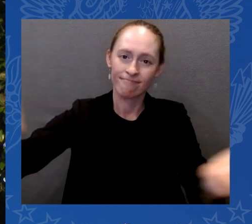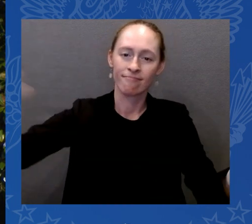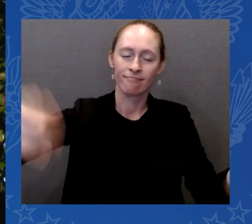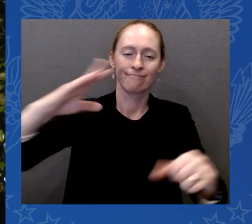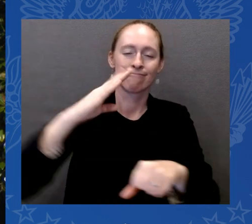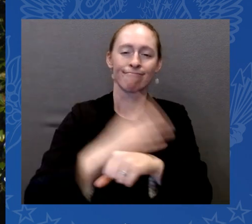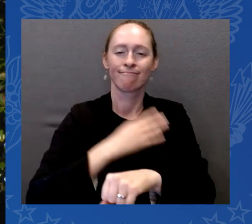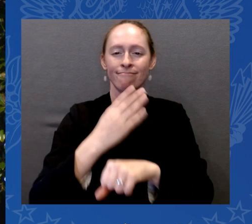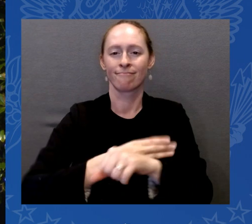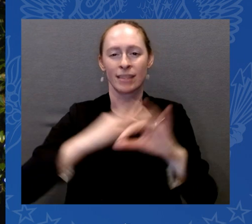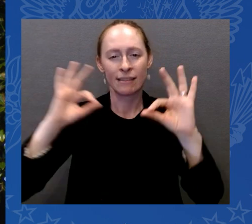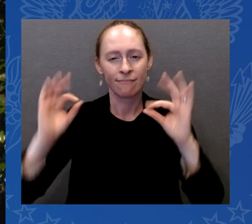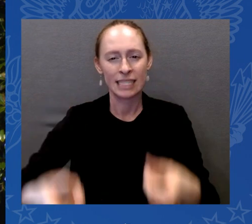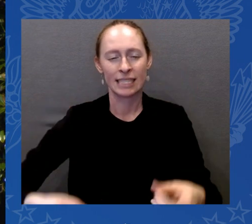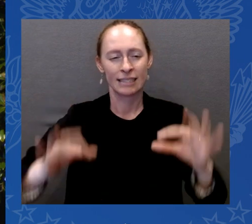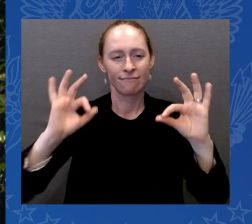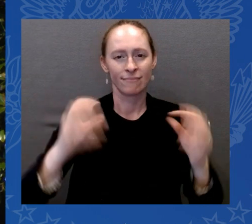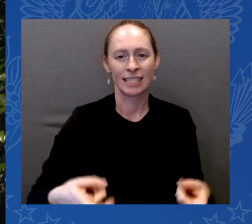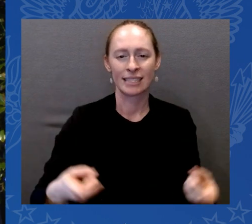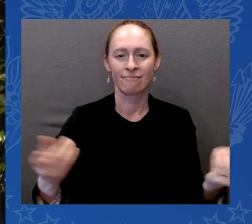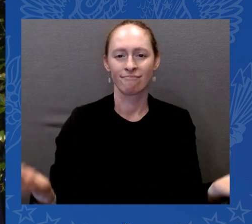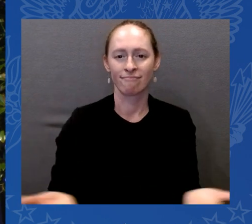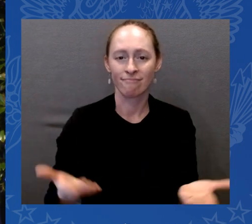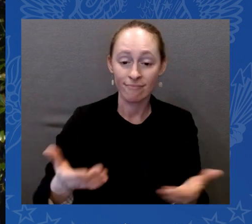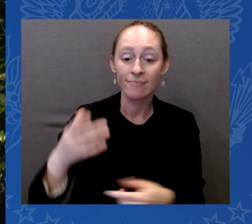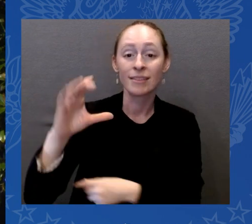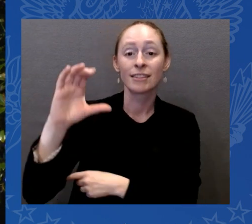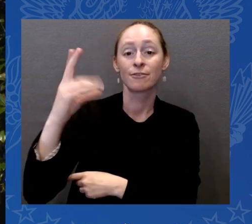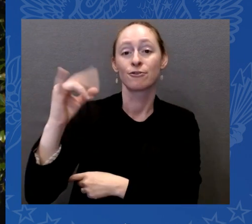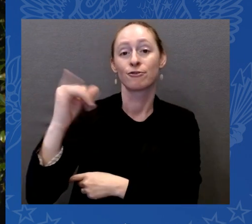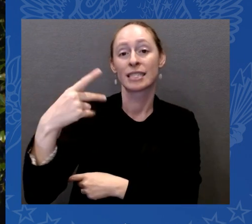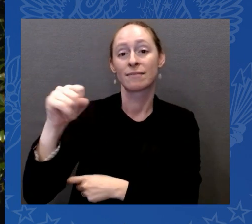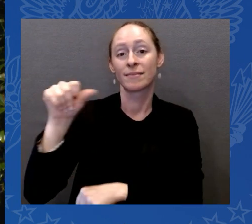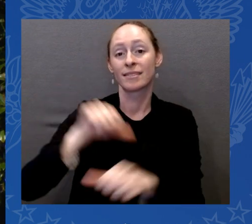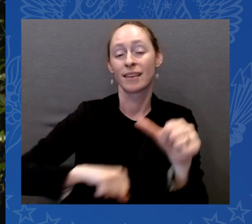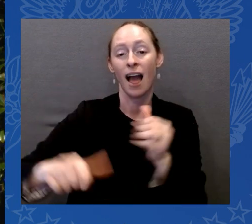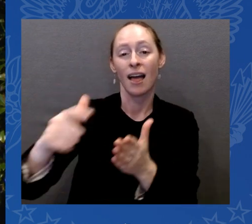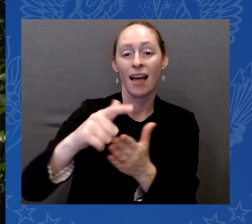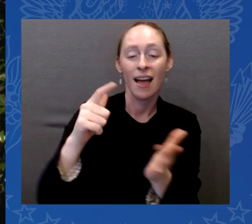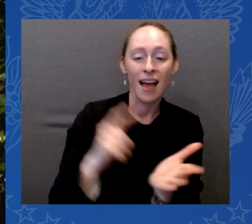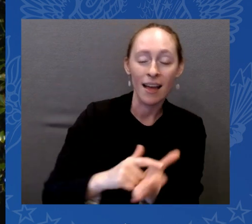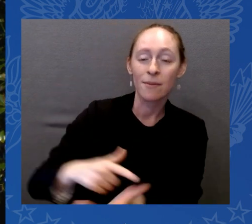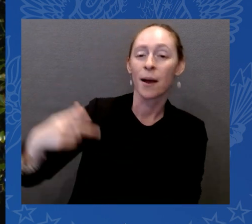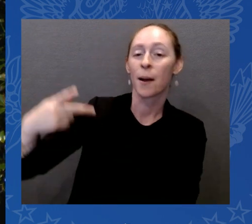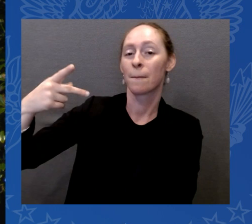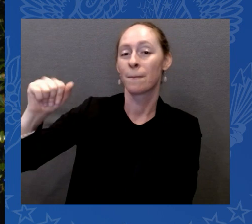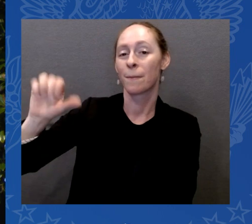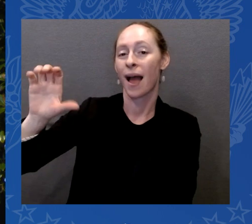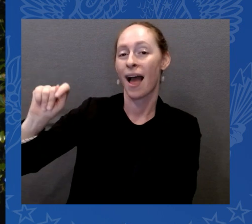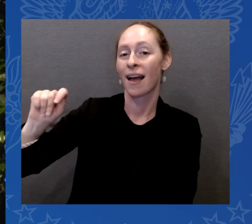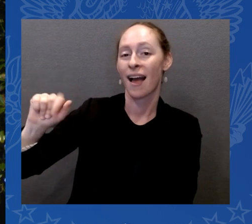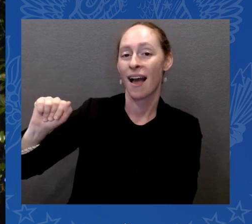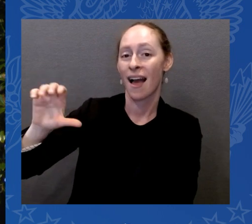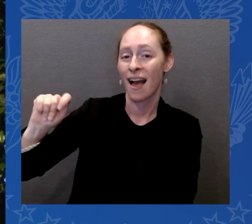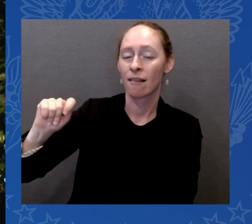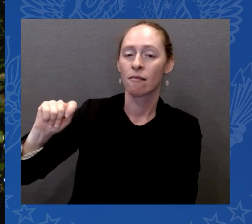Act for veterans and their families. In fact, I think it's fair to say we've achieved more bipartisan agreement